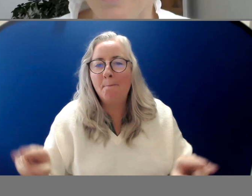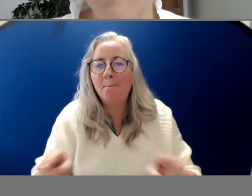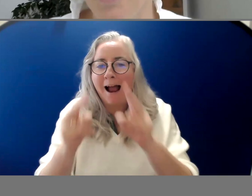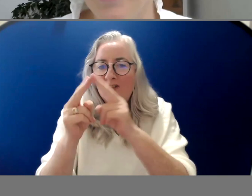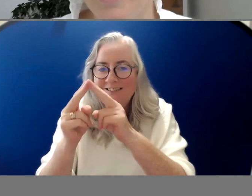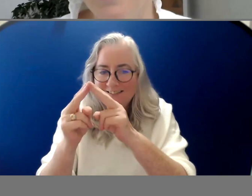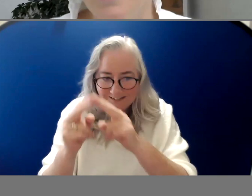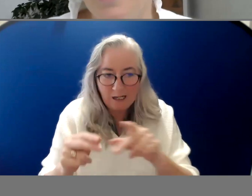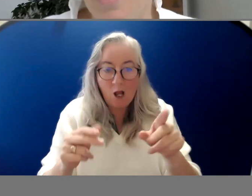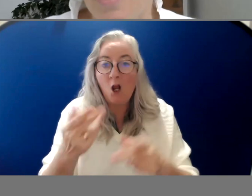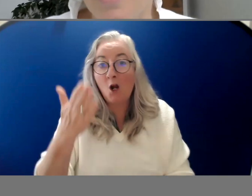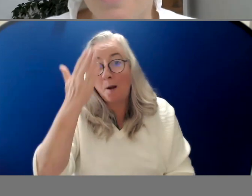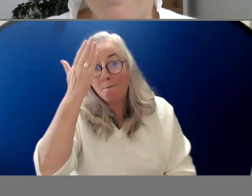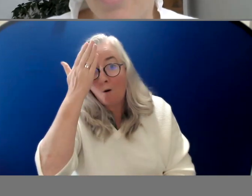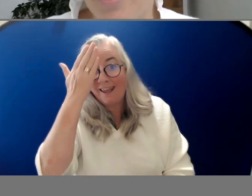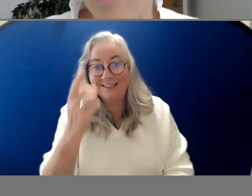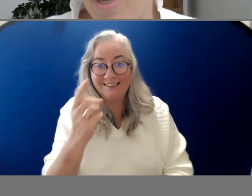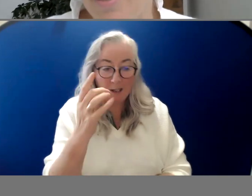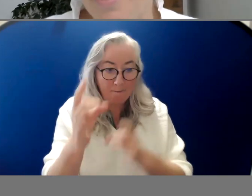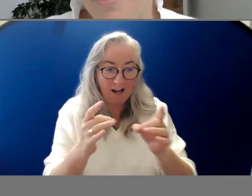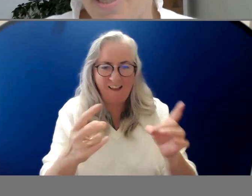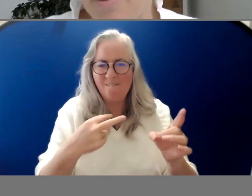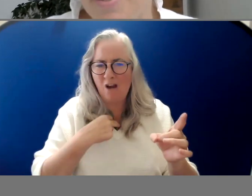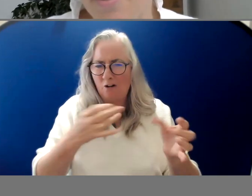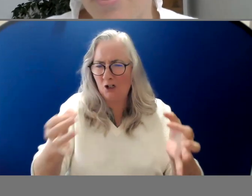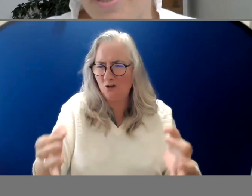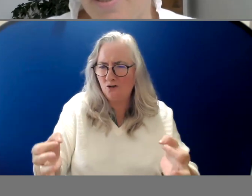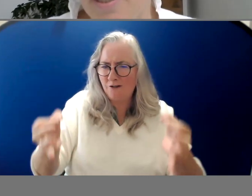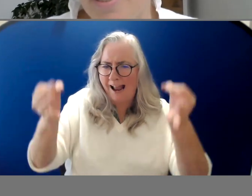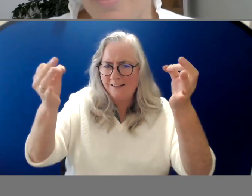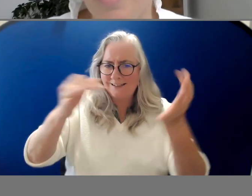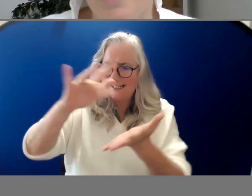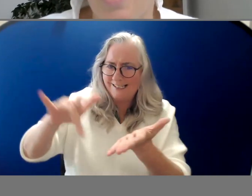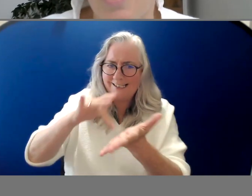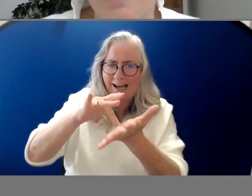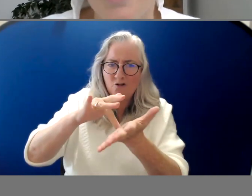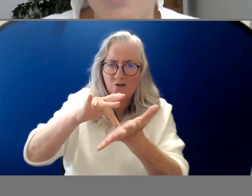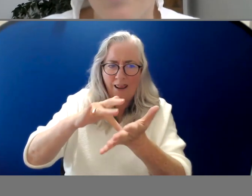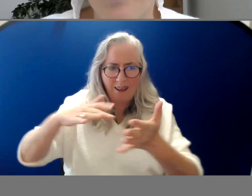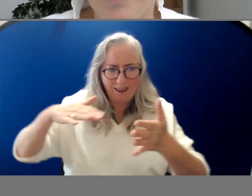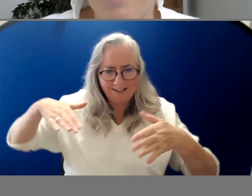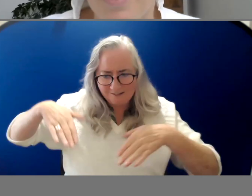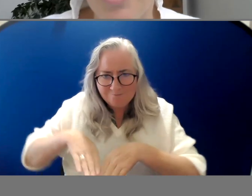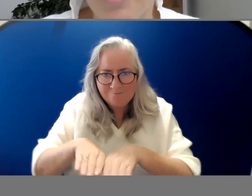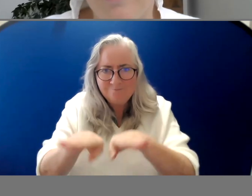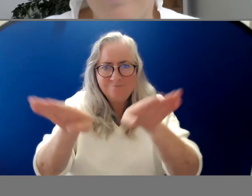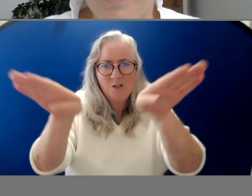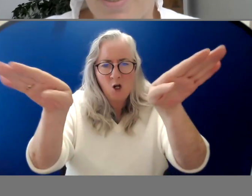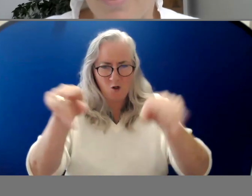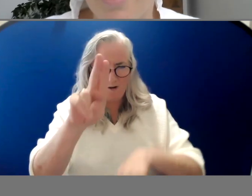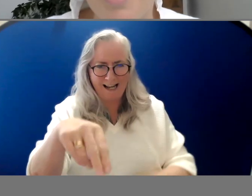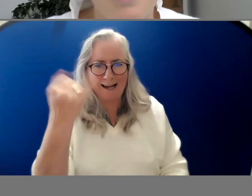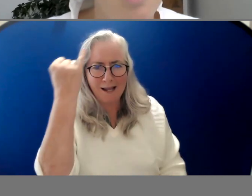by Napoleon and it is a very grand Central staircase and you can imagine night of the